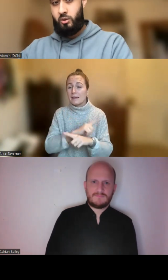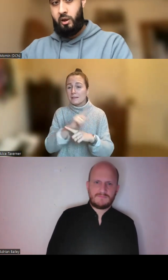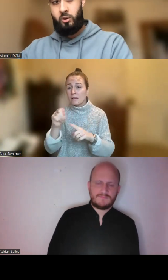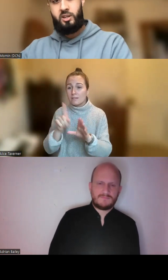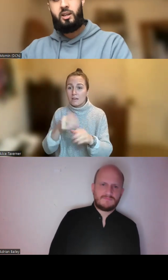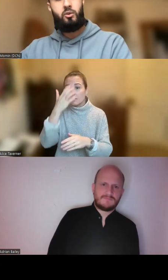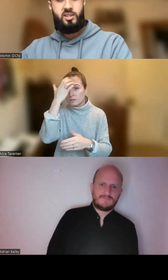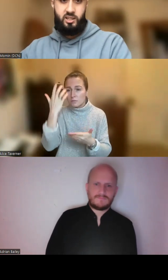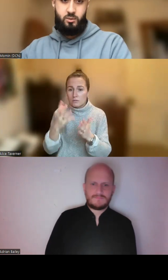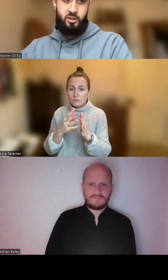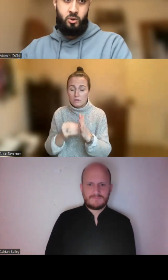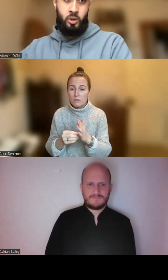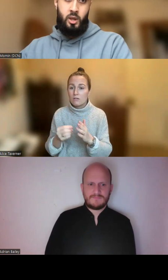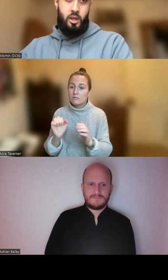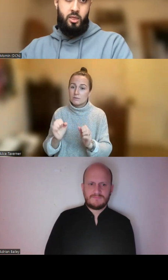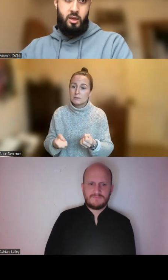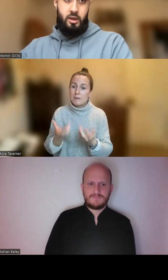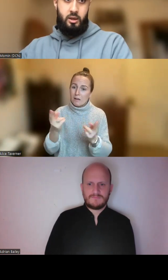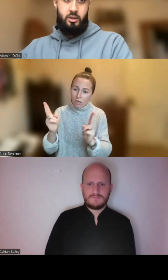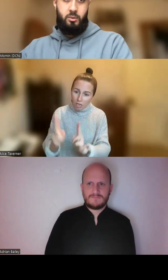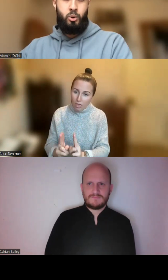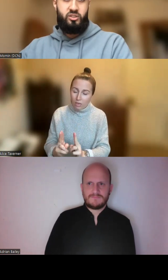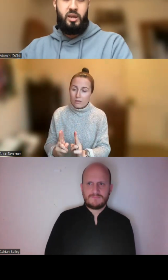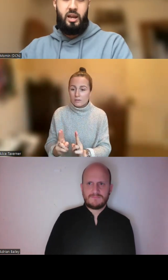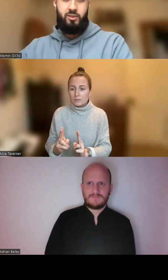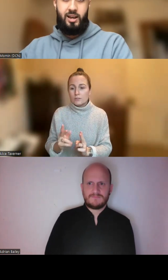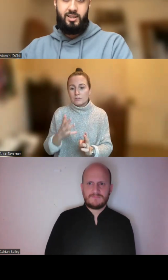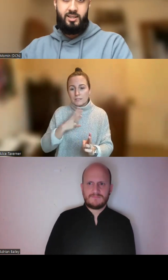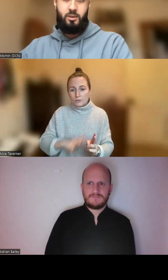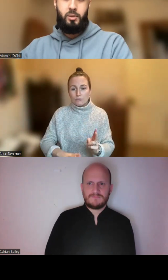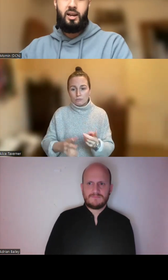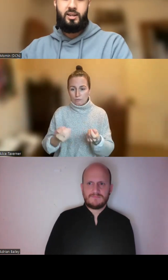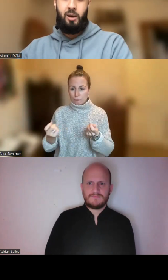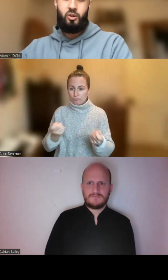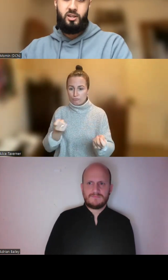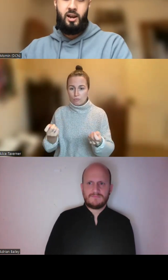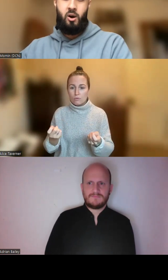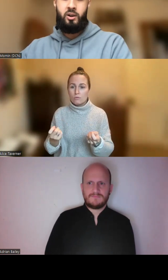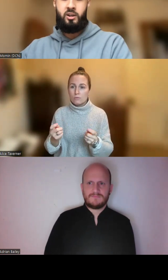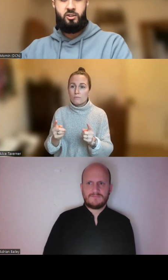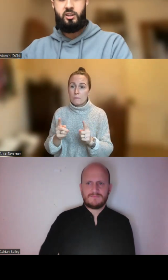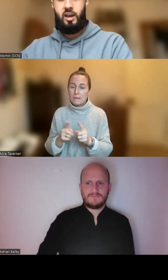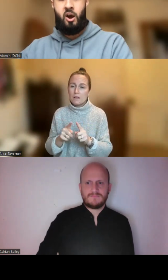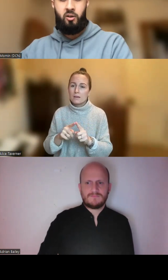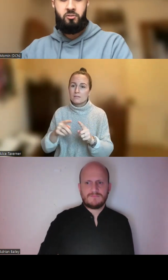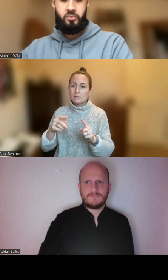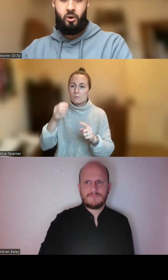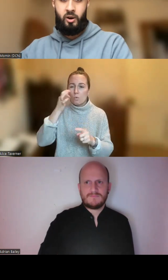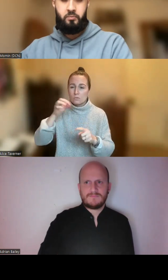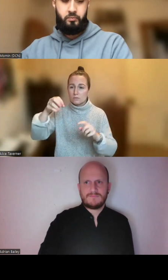You might want to decrease ad spend. The pros of paid advertising is it's a bit like a tap. You can turn it on and you can turn it off.